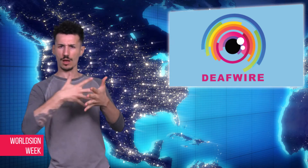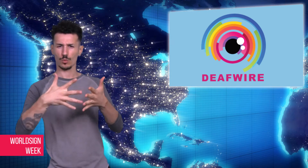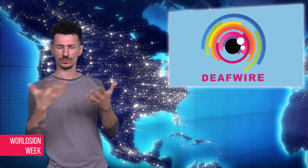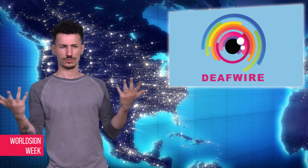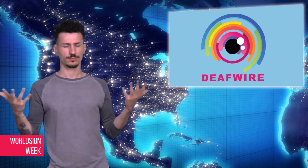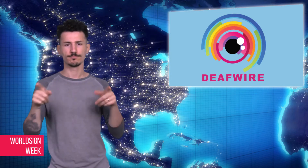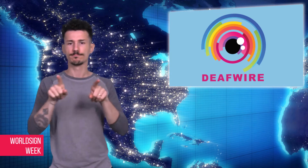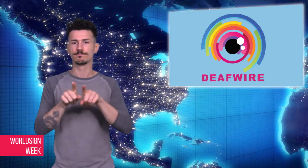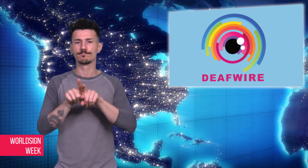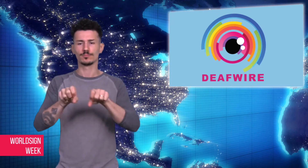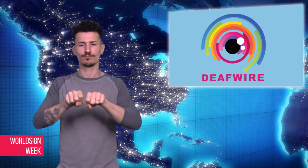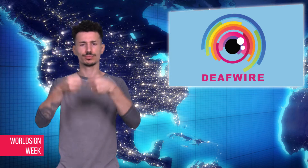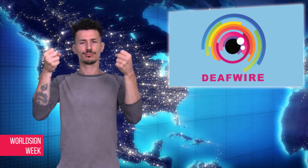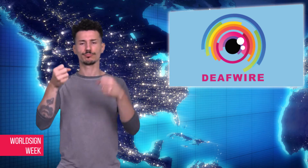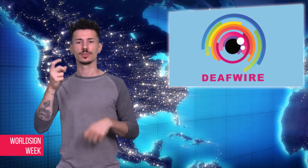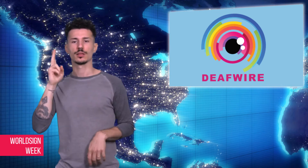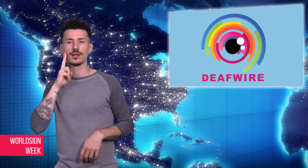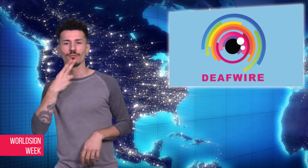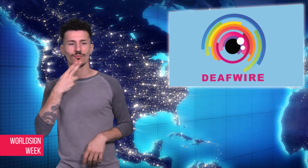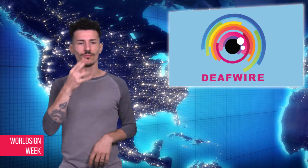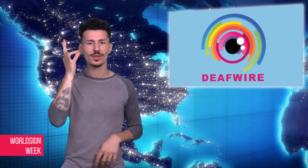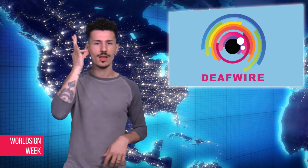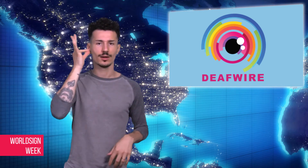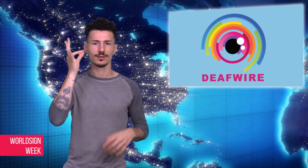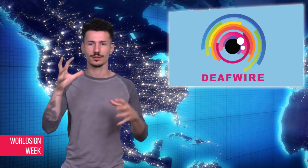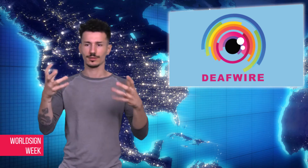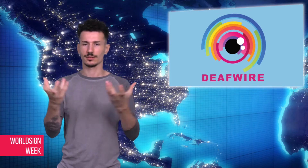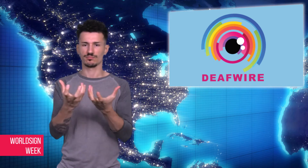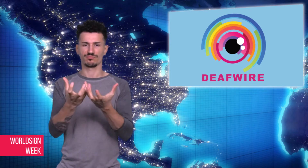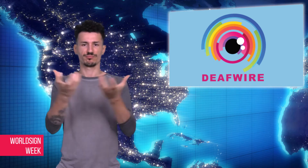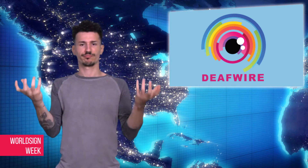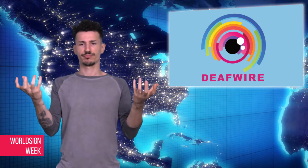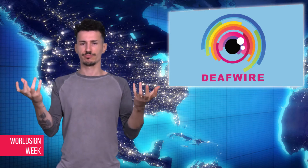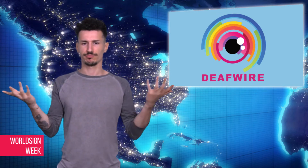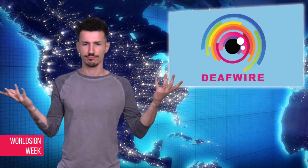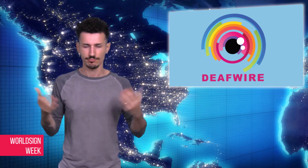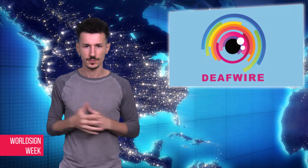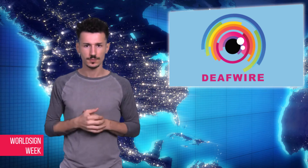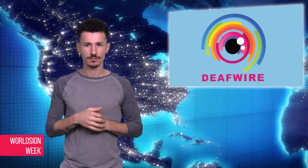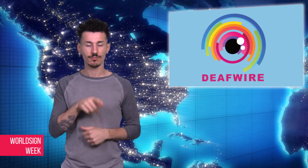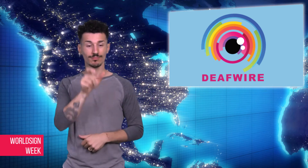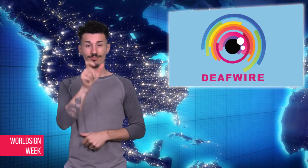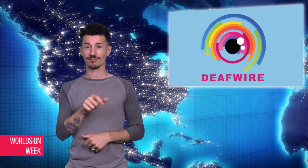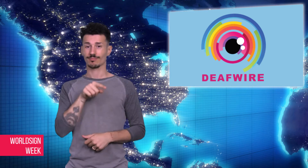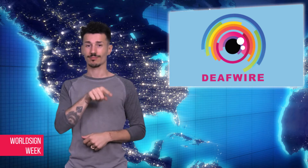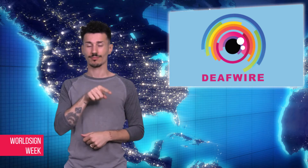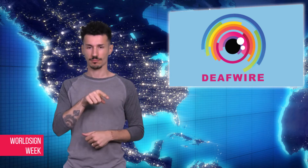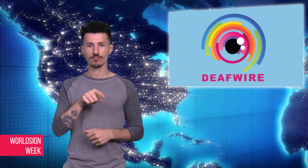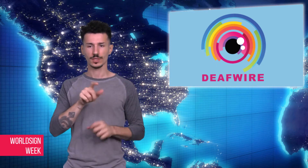language that "bridges the gap between hearing advocates and deaf people."